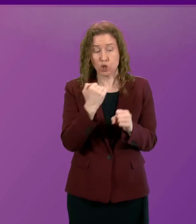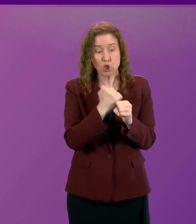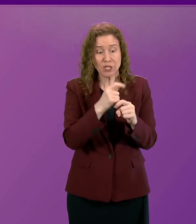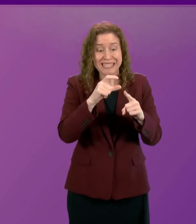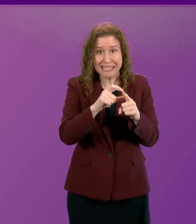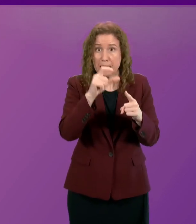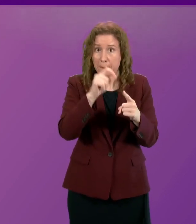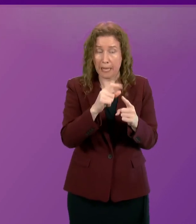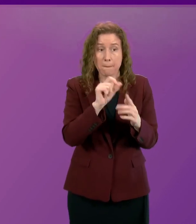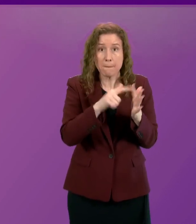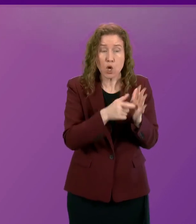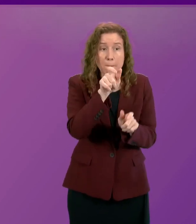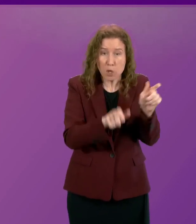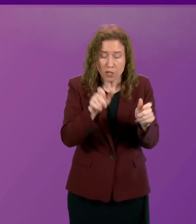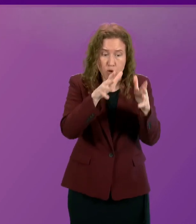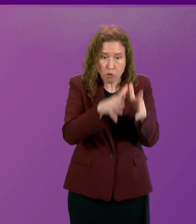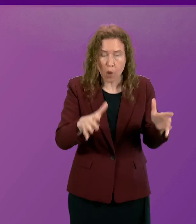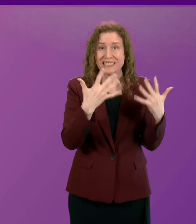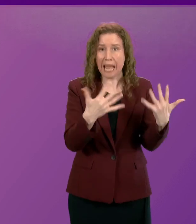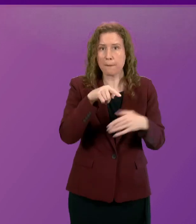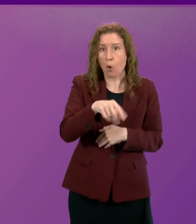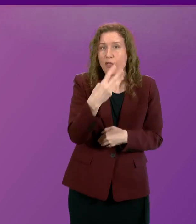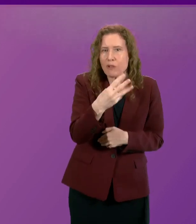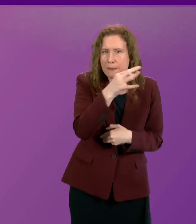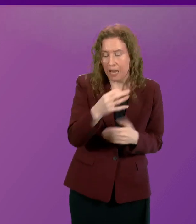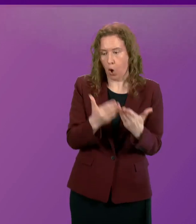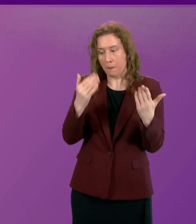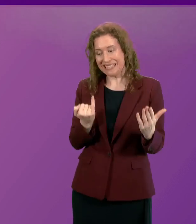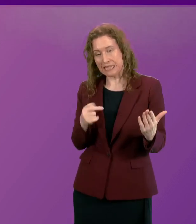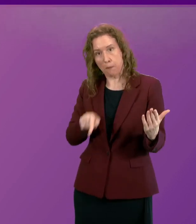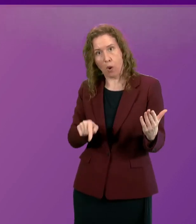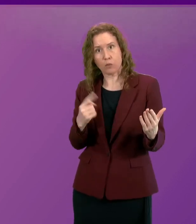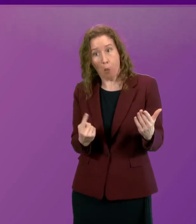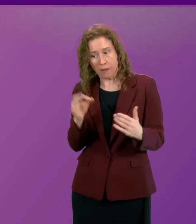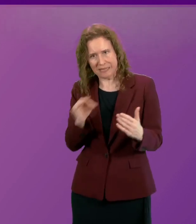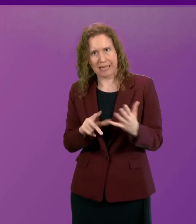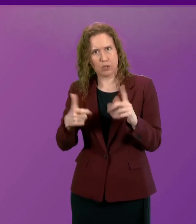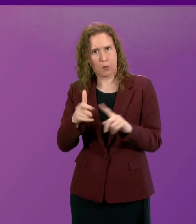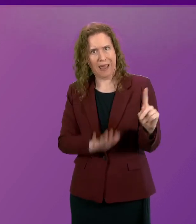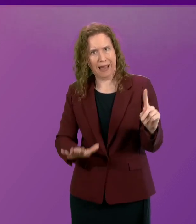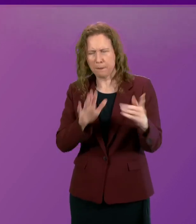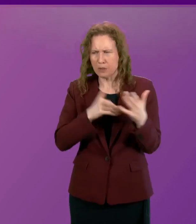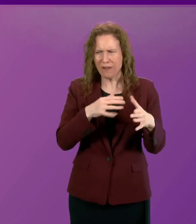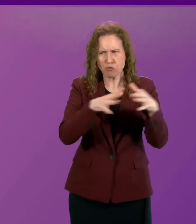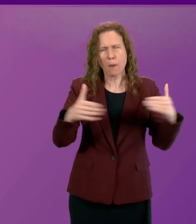has grown by 10.3 per cent, compared with 6.1 per cent in the United Kingdom. That demonstrates that